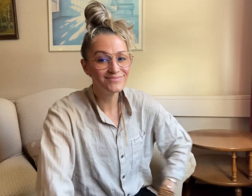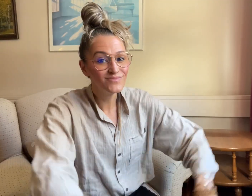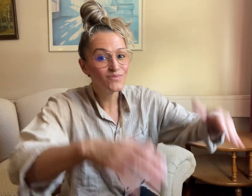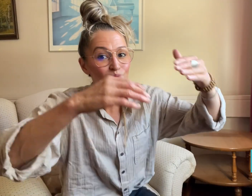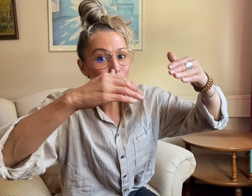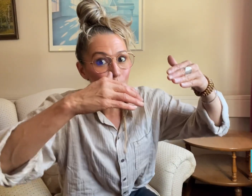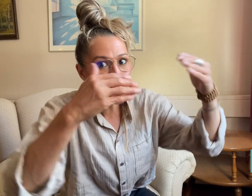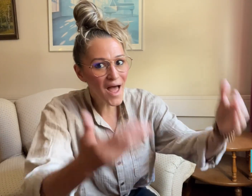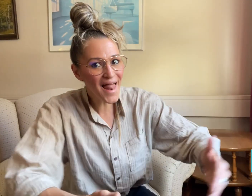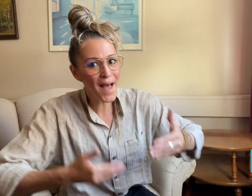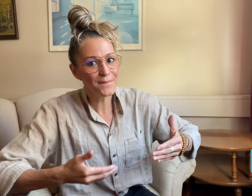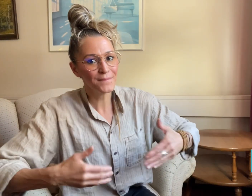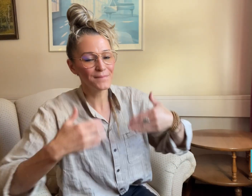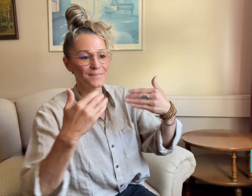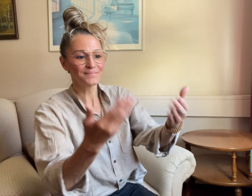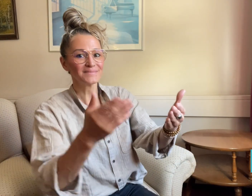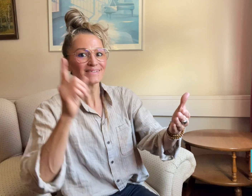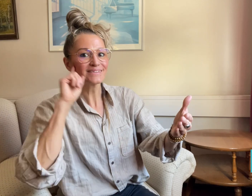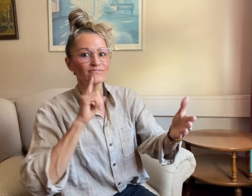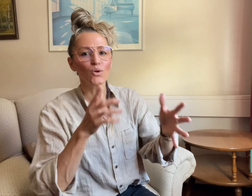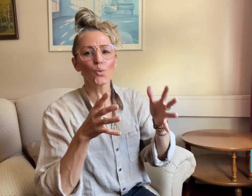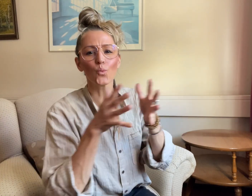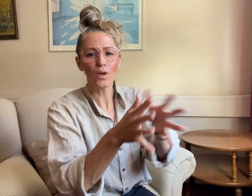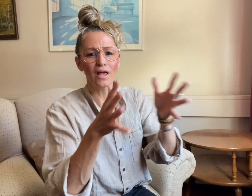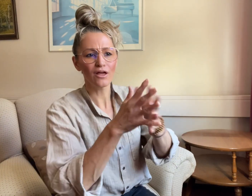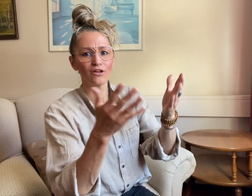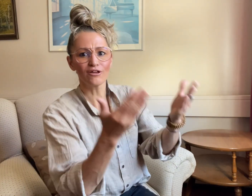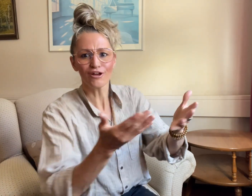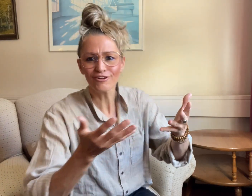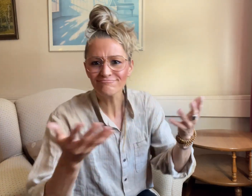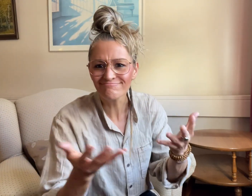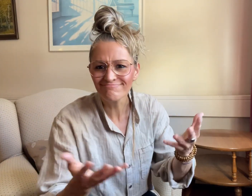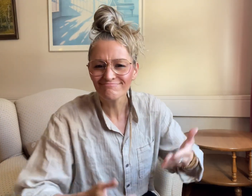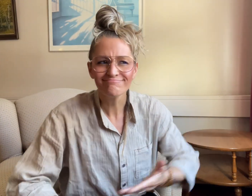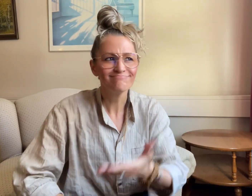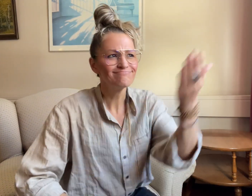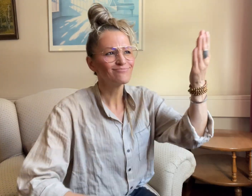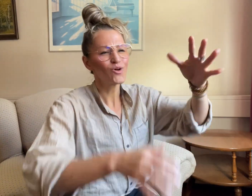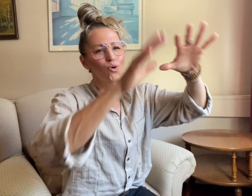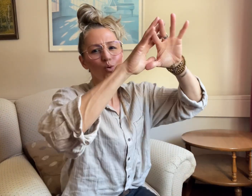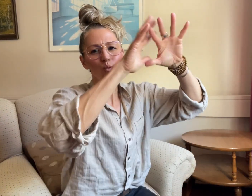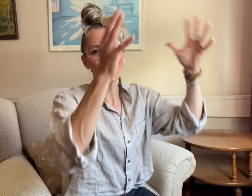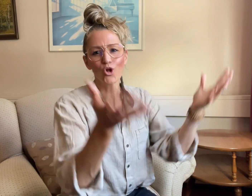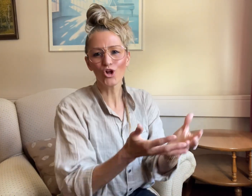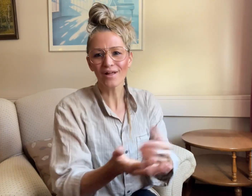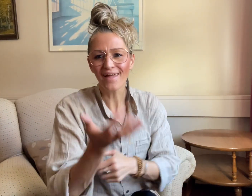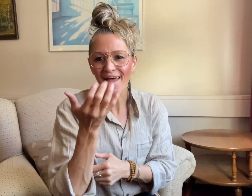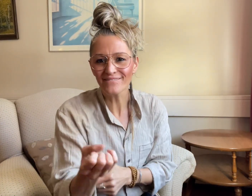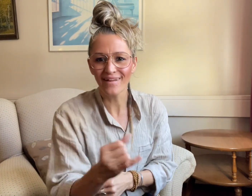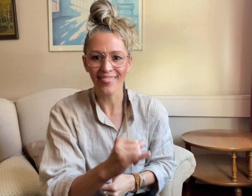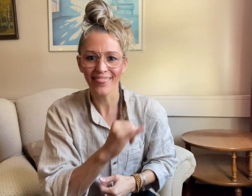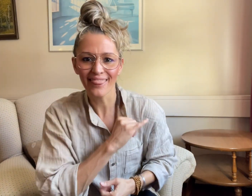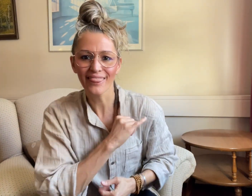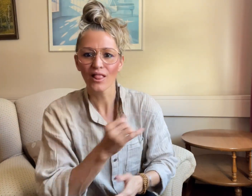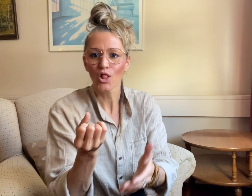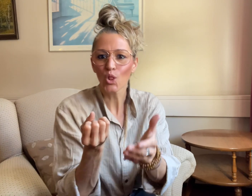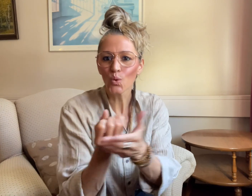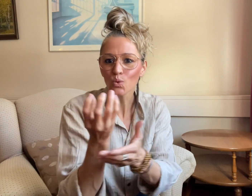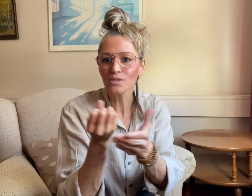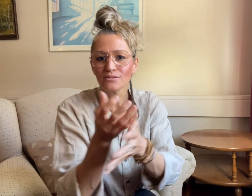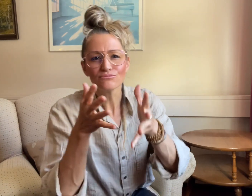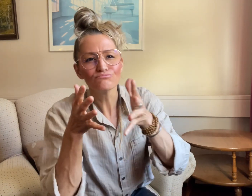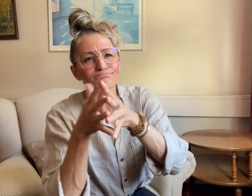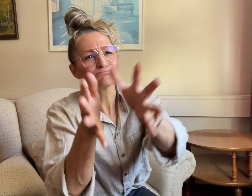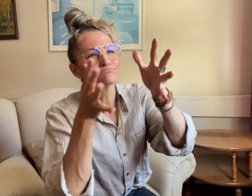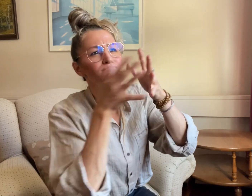Welcome to DeafWire where we share interesting news stories